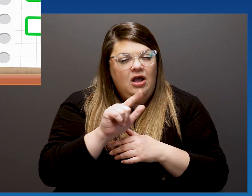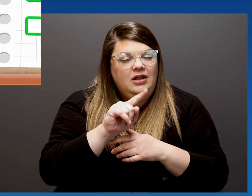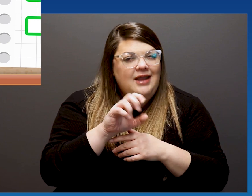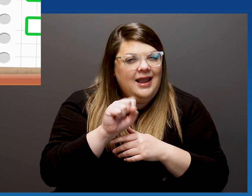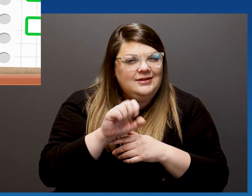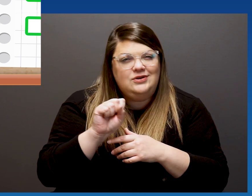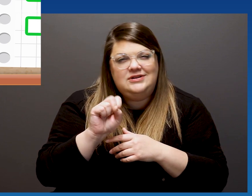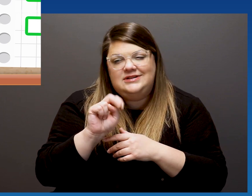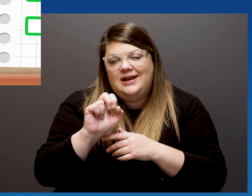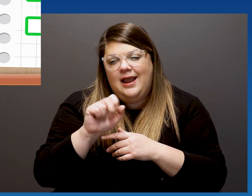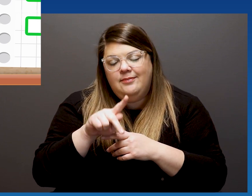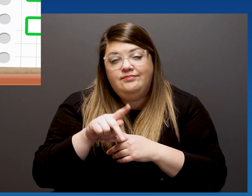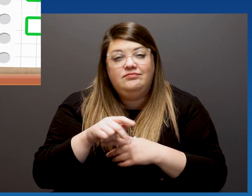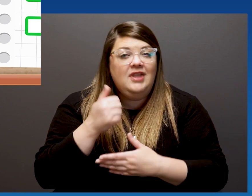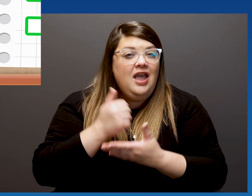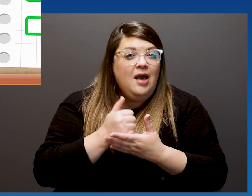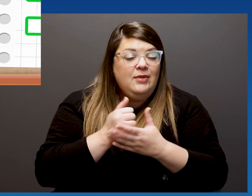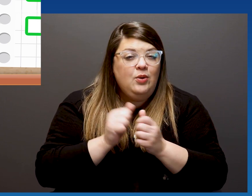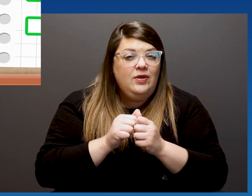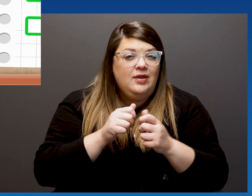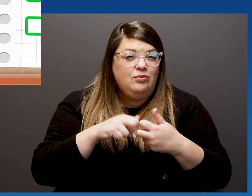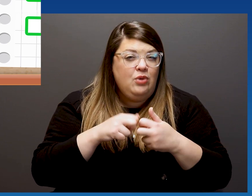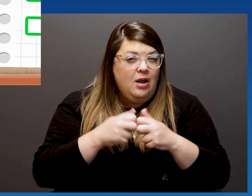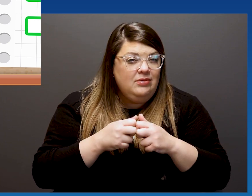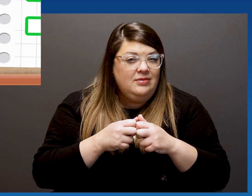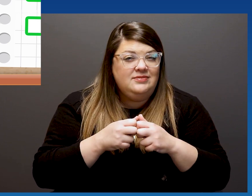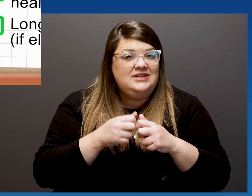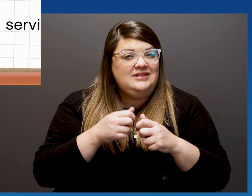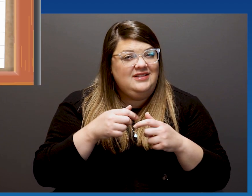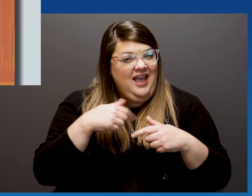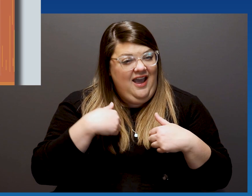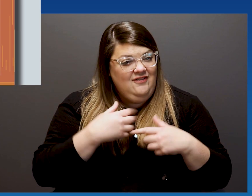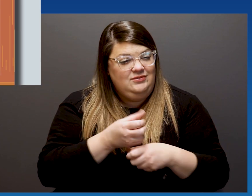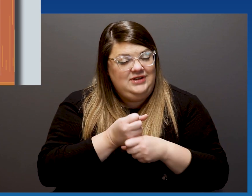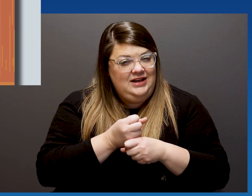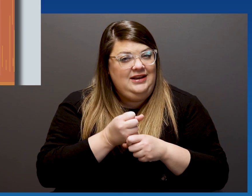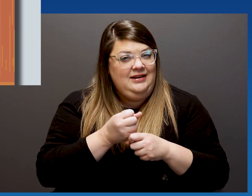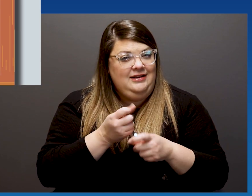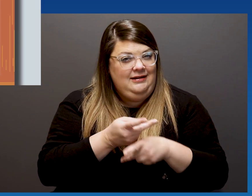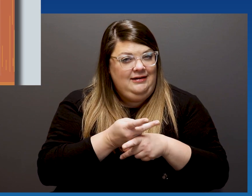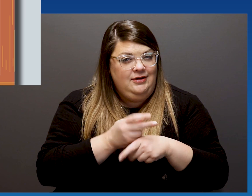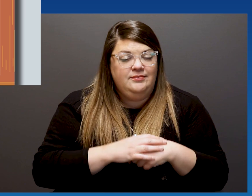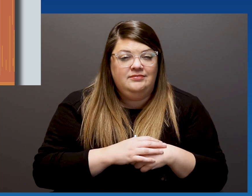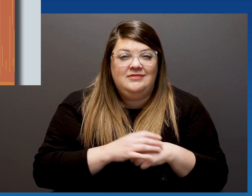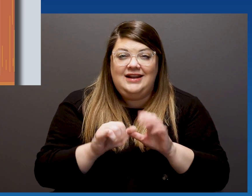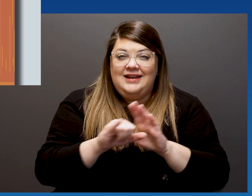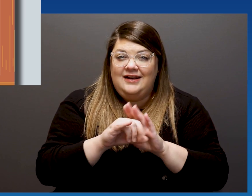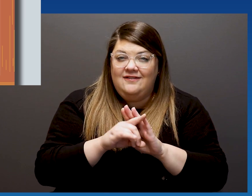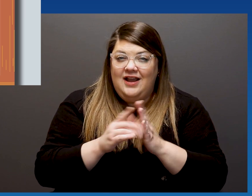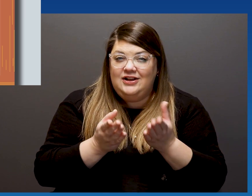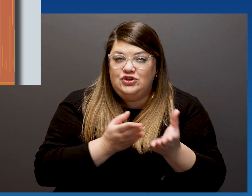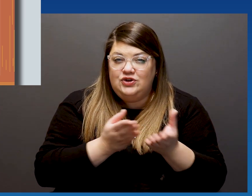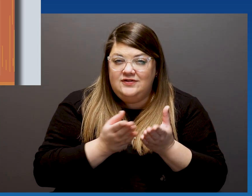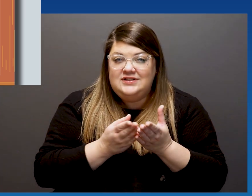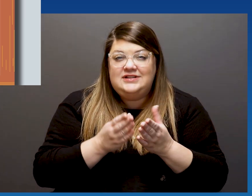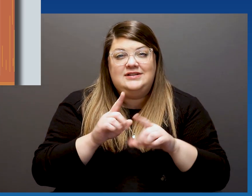helping with problems the member has in obtaining care, identifying services and supports based on assessed need,